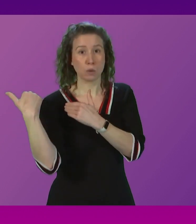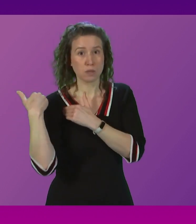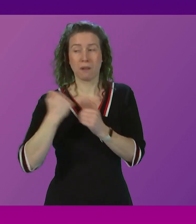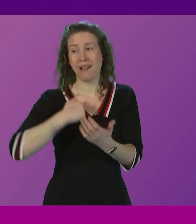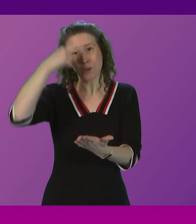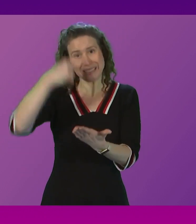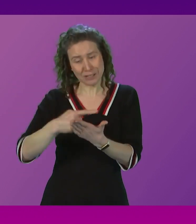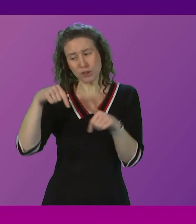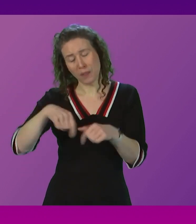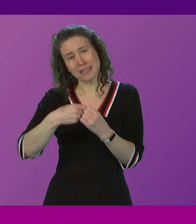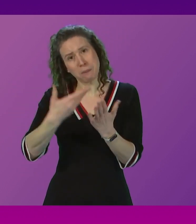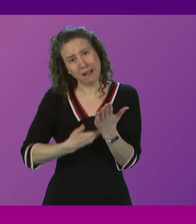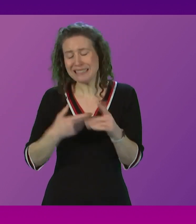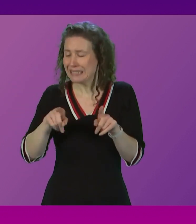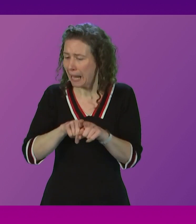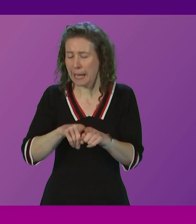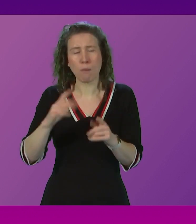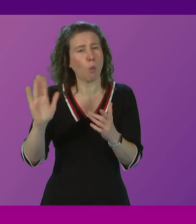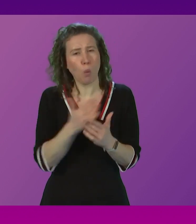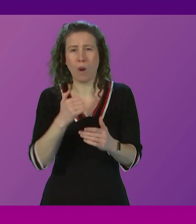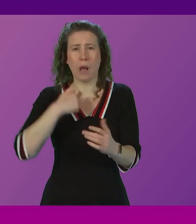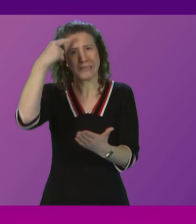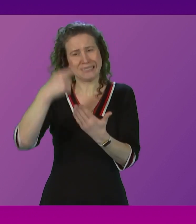take on the bill, as we are accountable for all the decisions that we take here. That